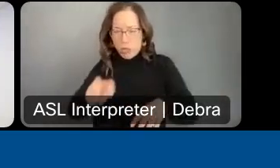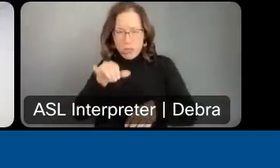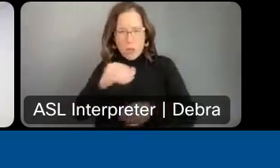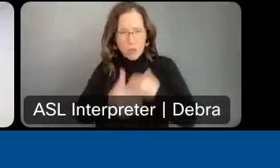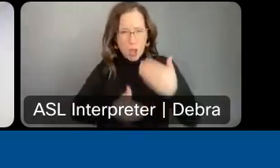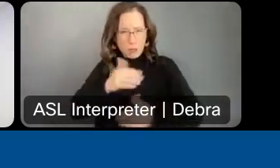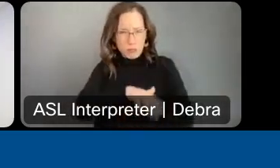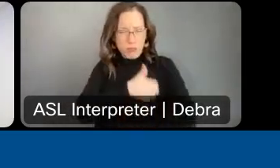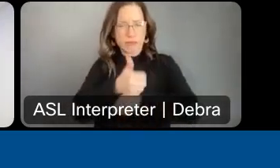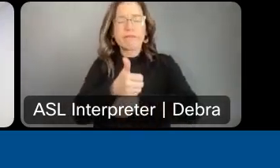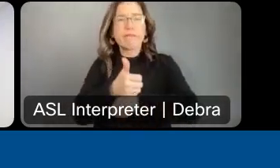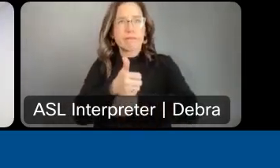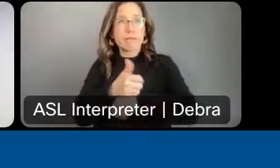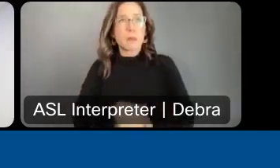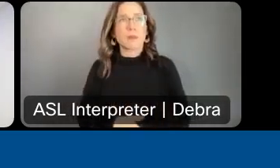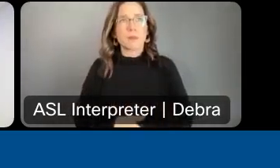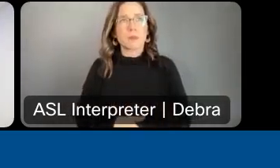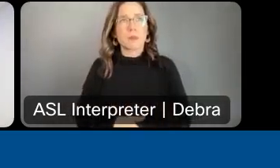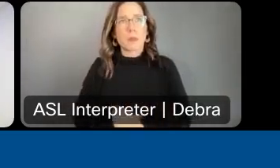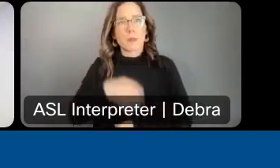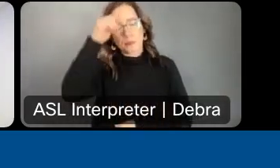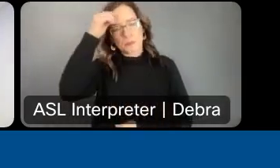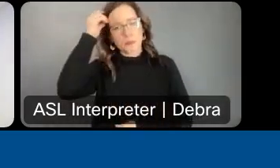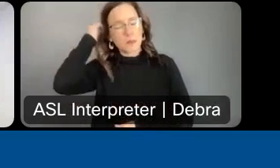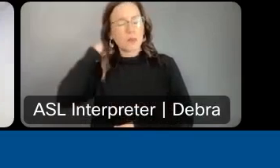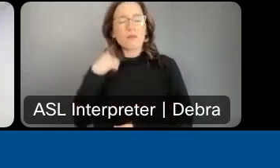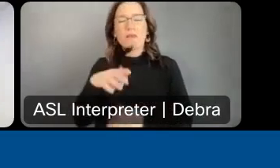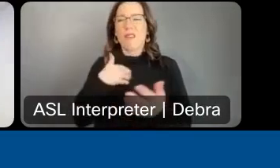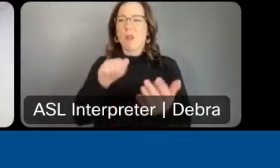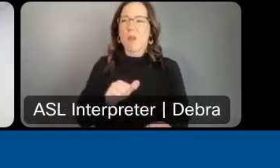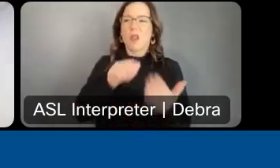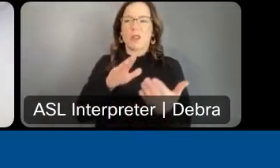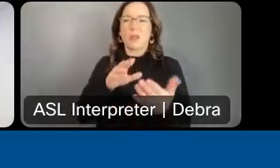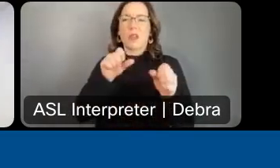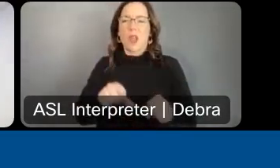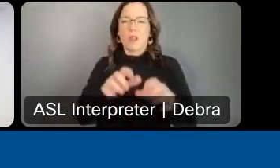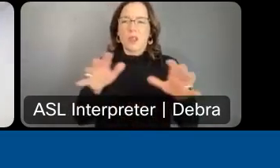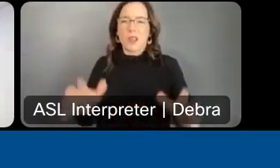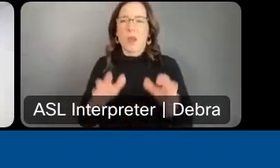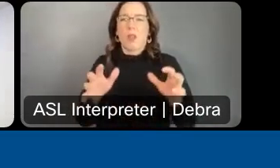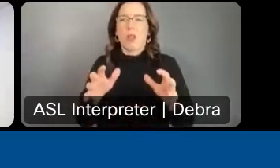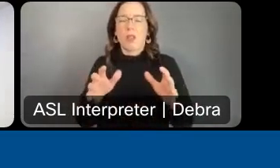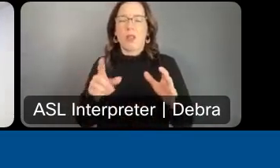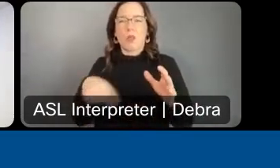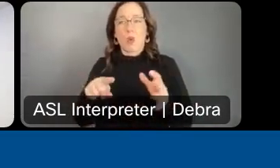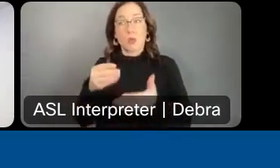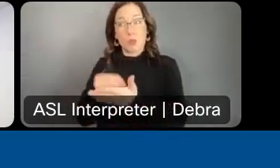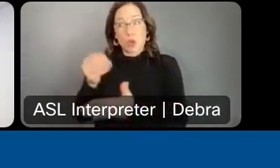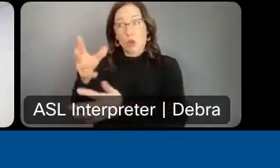and effectively have a mechanism by which we can go and enable the procurement folks to assess